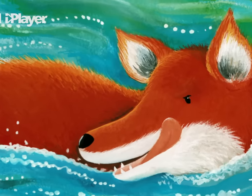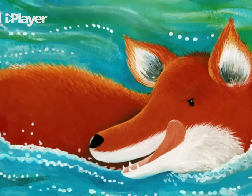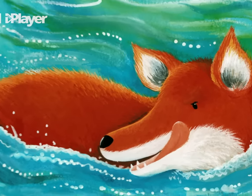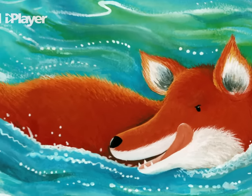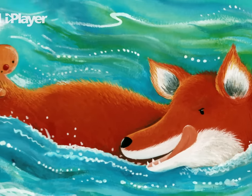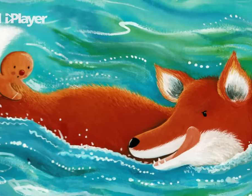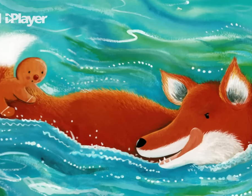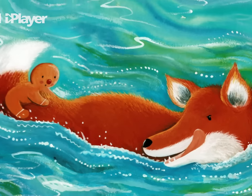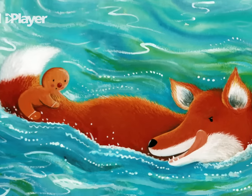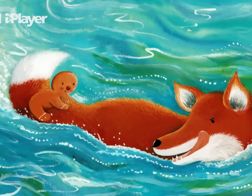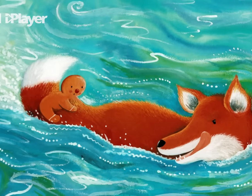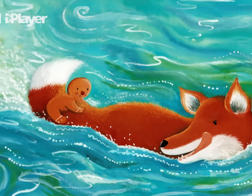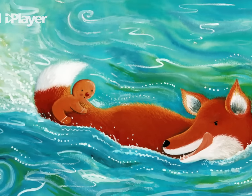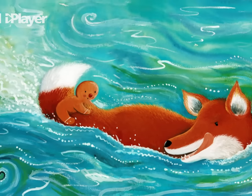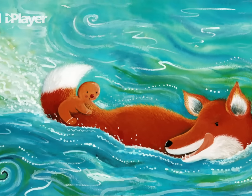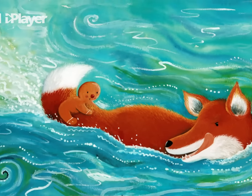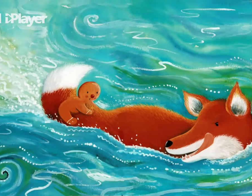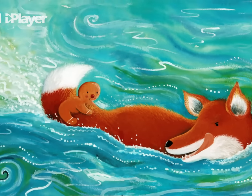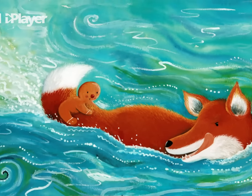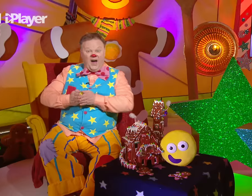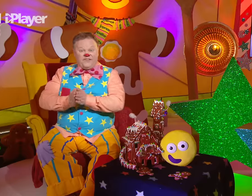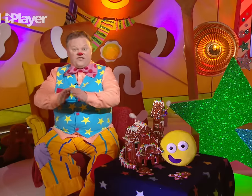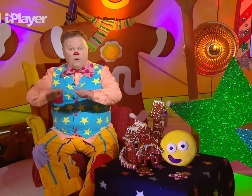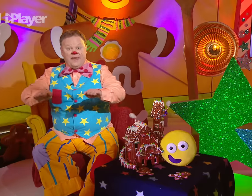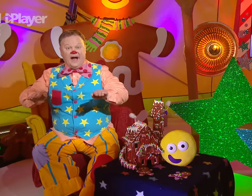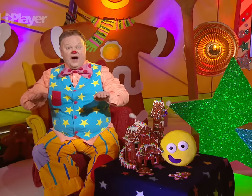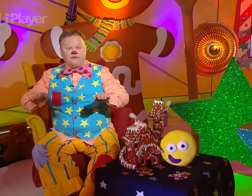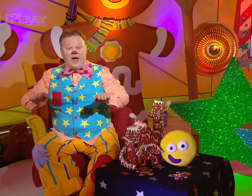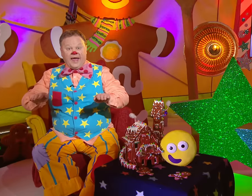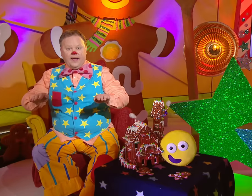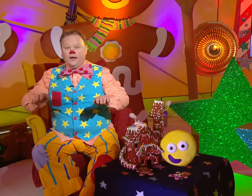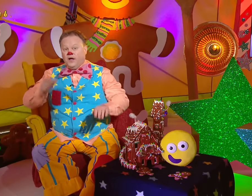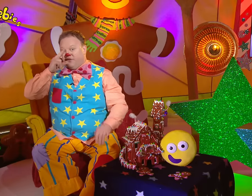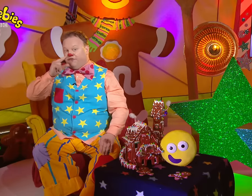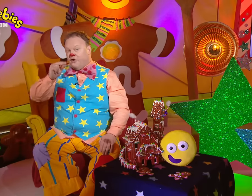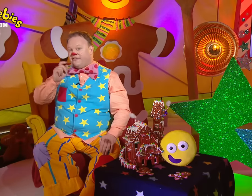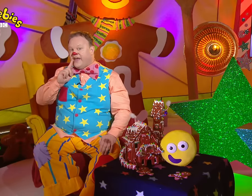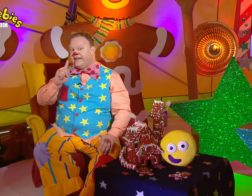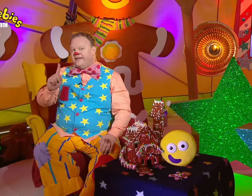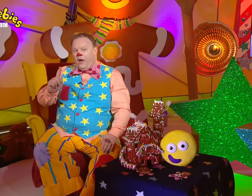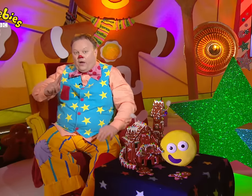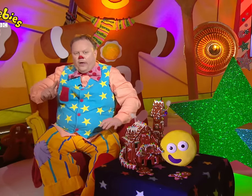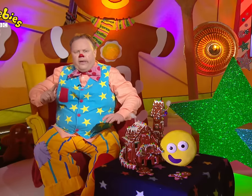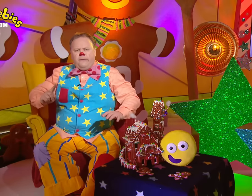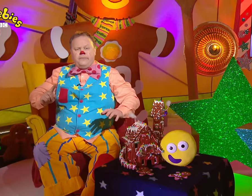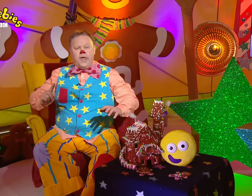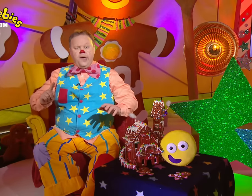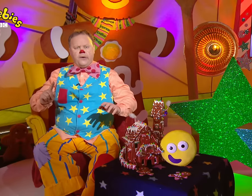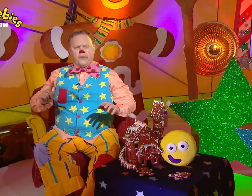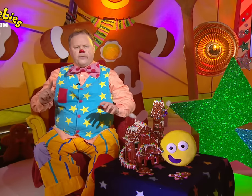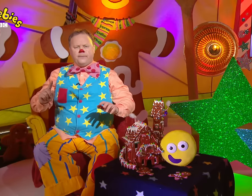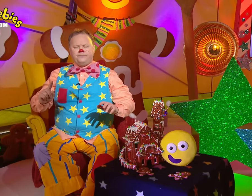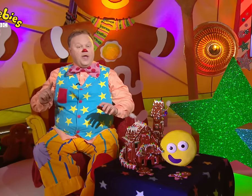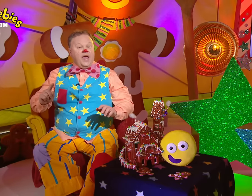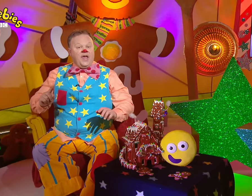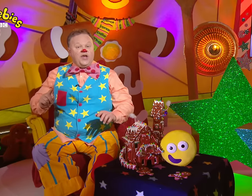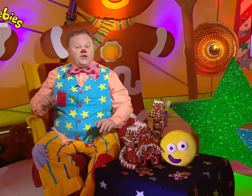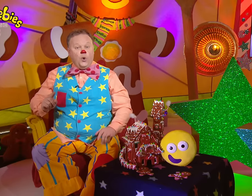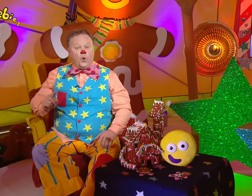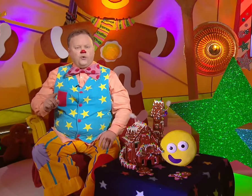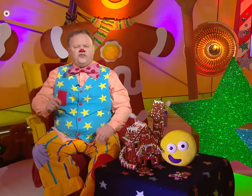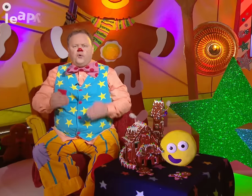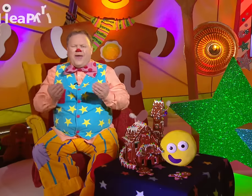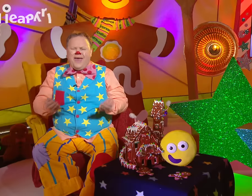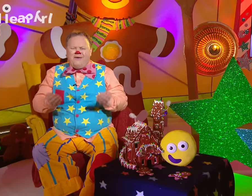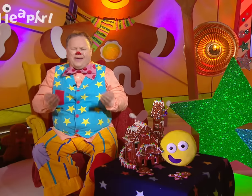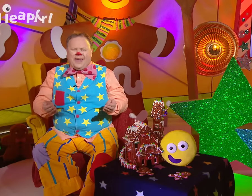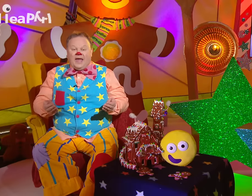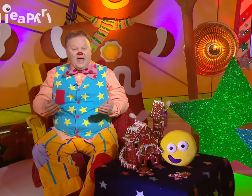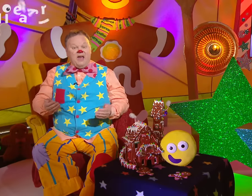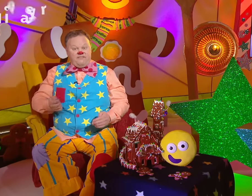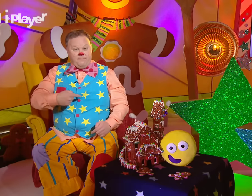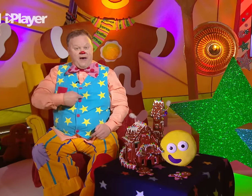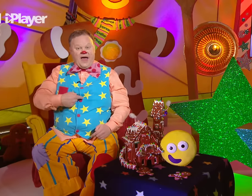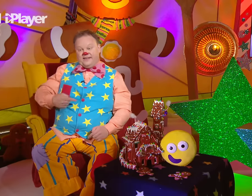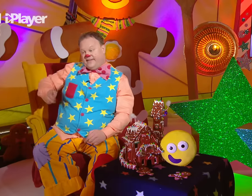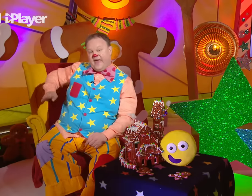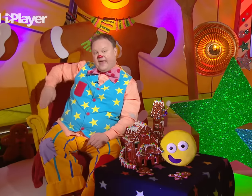the fox's tail after swimming halfway the fox said oh no you're too heavy for my tail